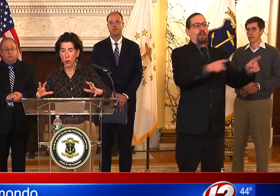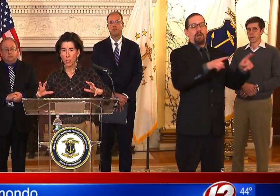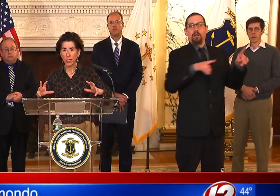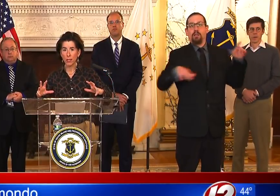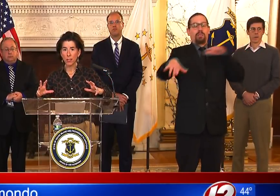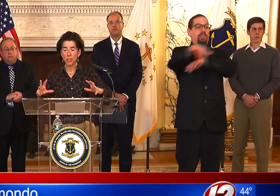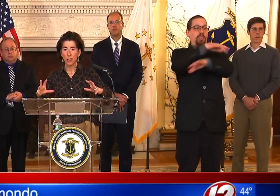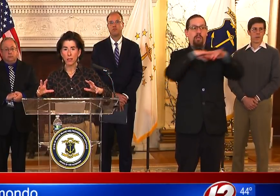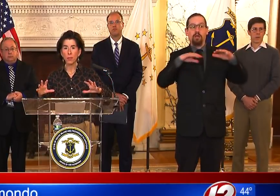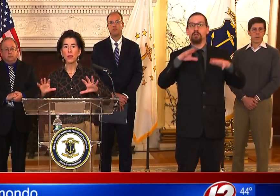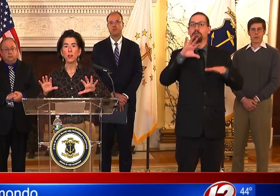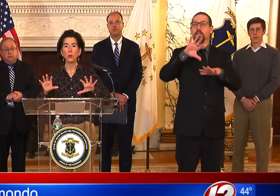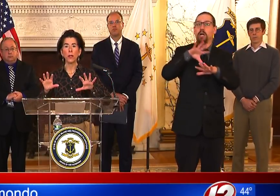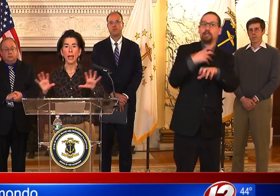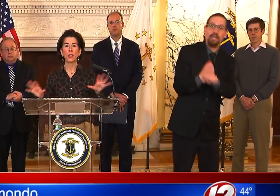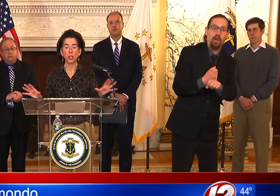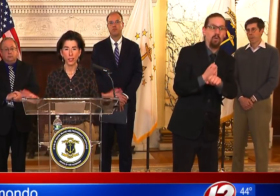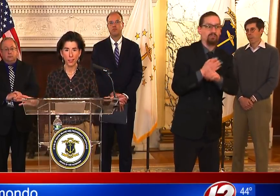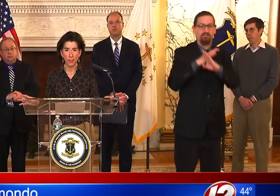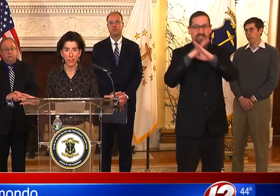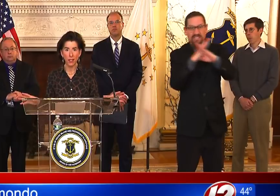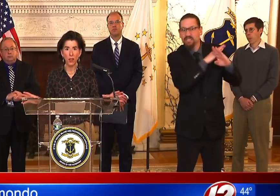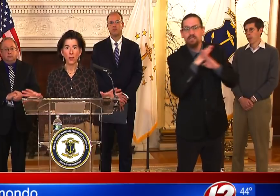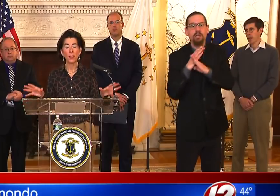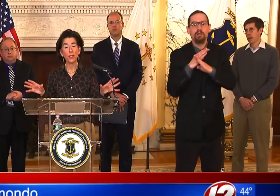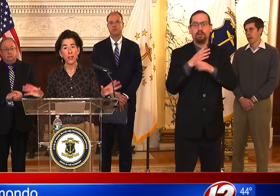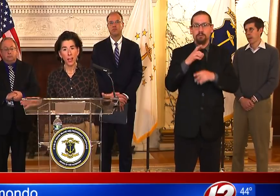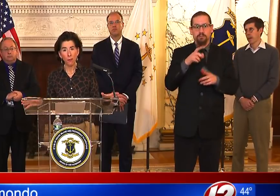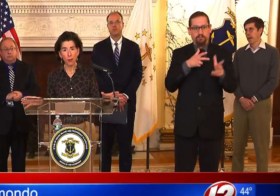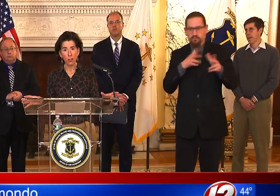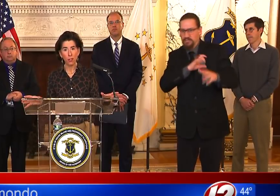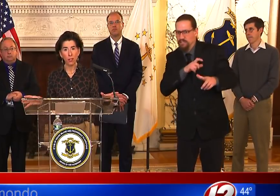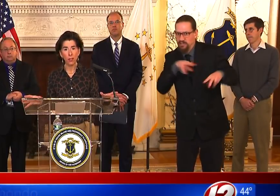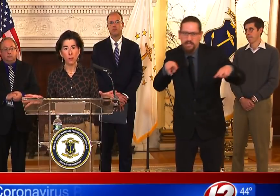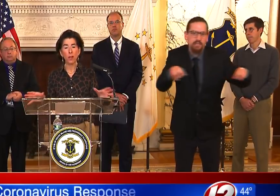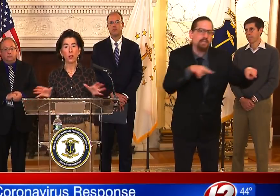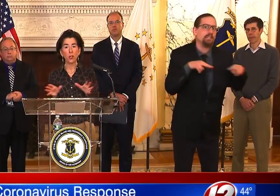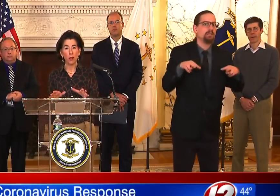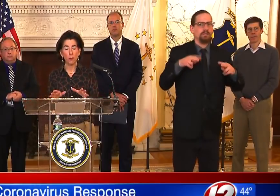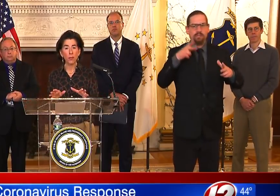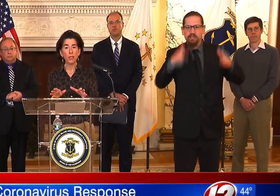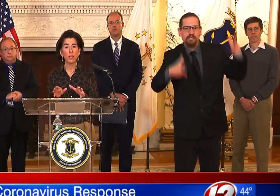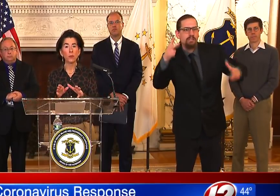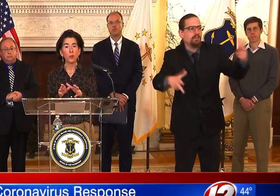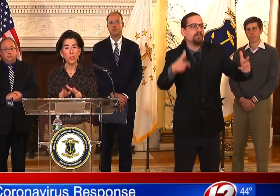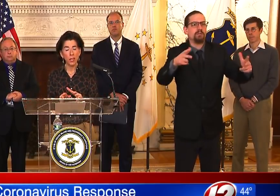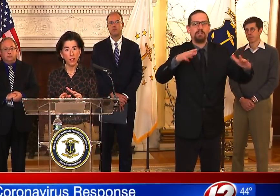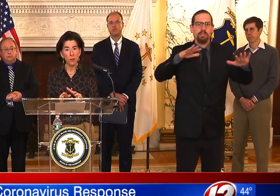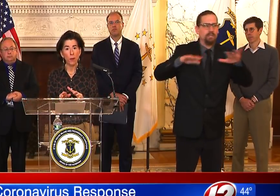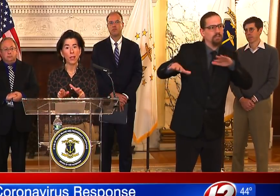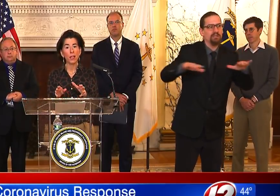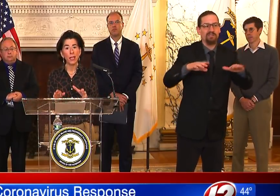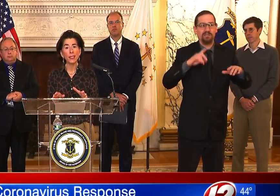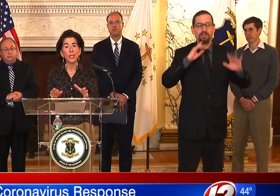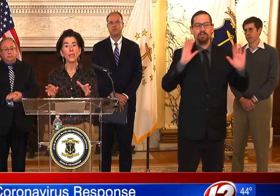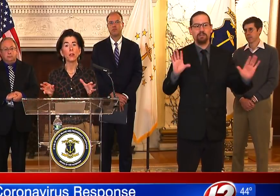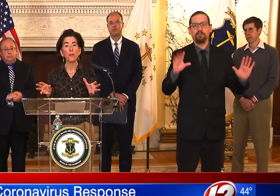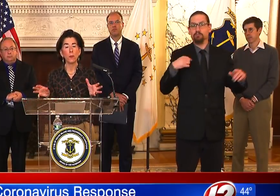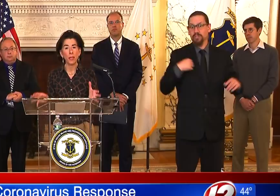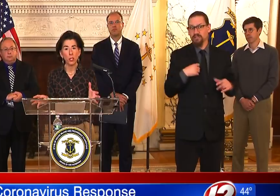THE EFFORT IS GOING WELL. I WOULD SAY THIS. THERE IS A LOT OF HULLABALOO. THERE IS POLICE PRESENCE. LET ME TELL YOU WHAT IT ACTUALLY IS.